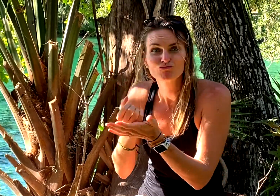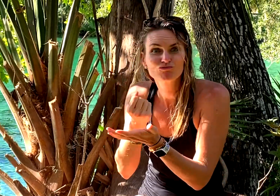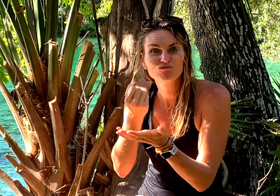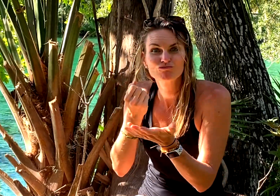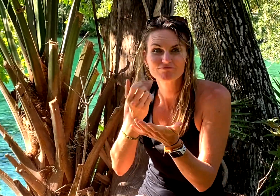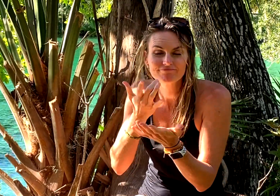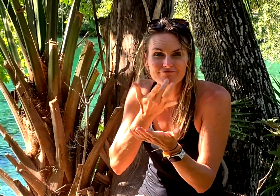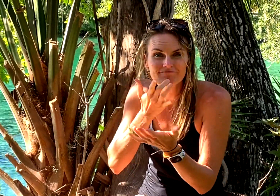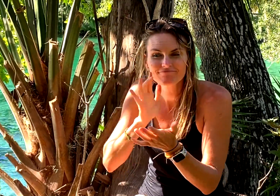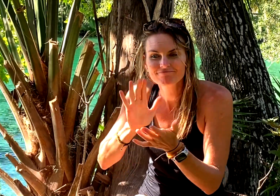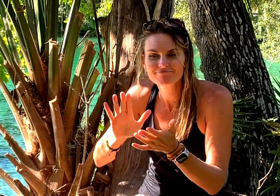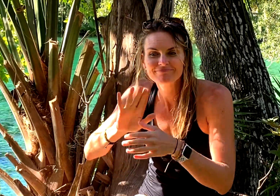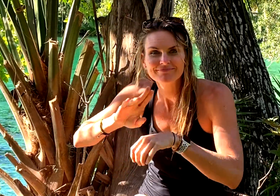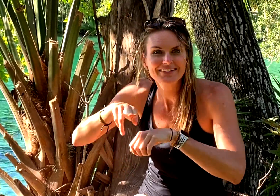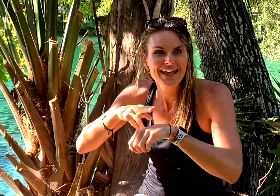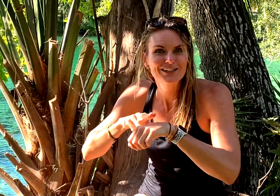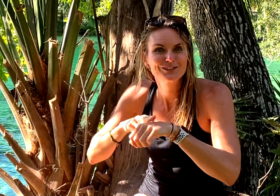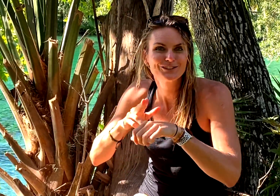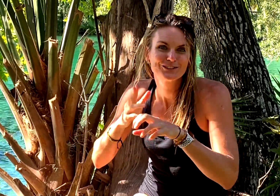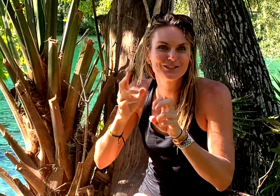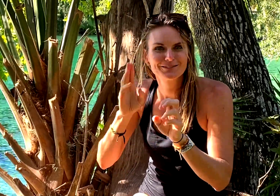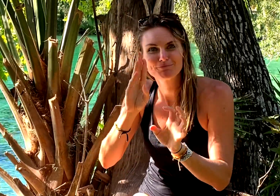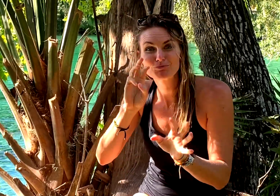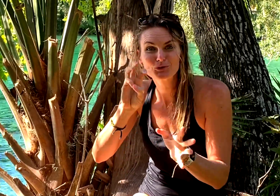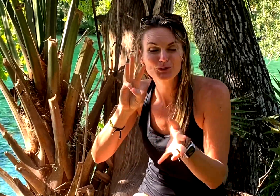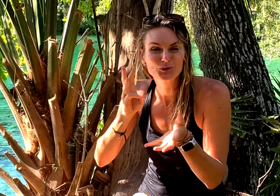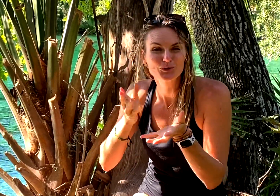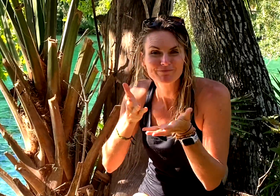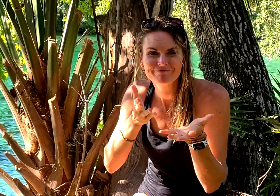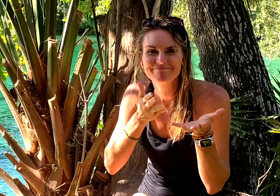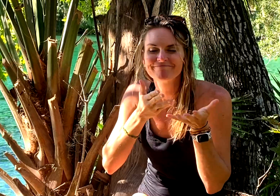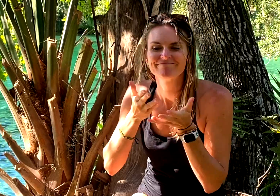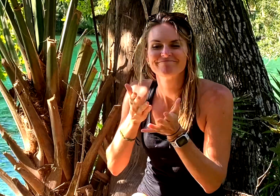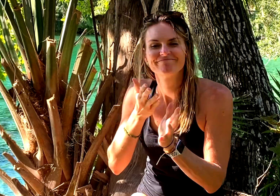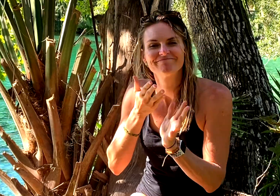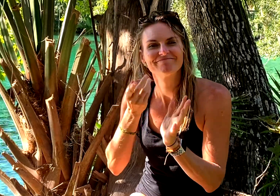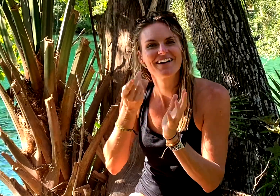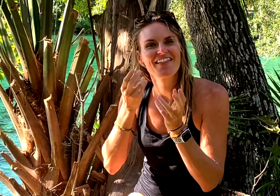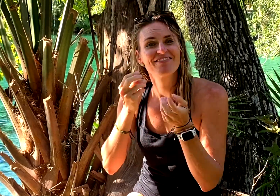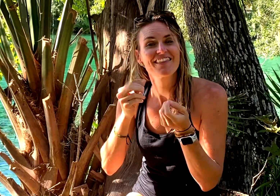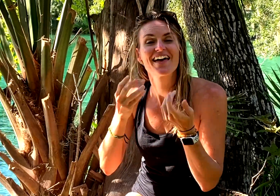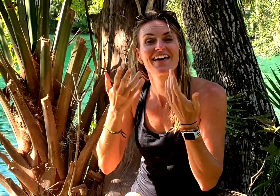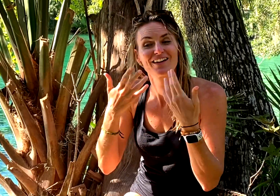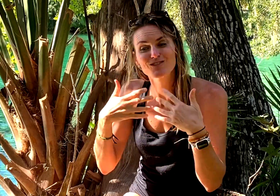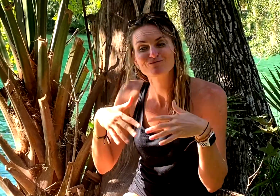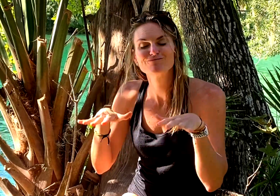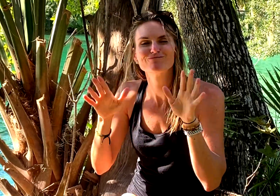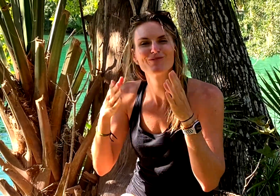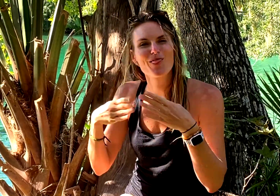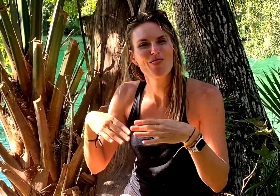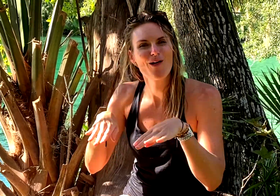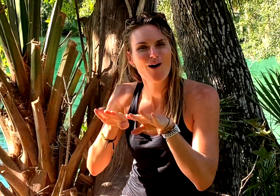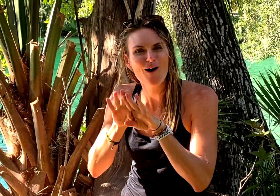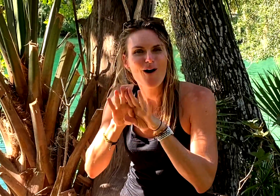We will then have a tea ceremony where you will have an opportunity to taste Nature’s brew.